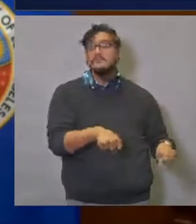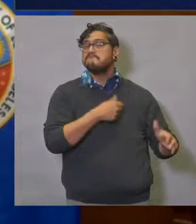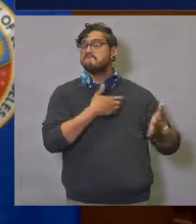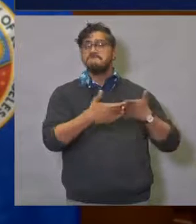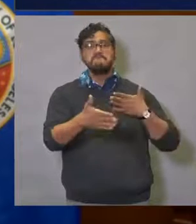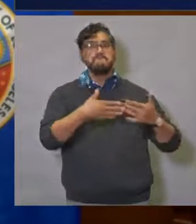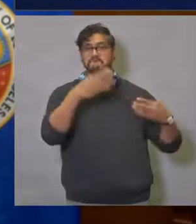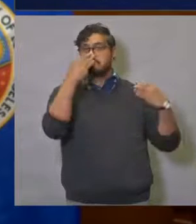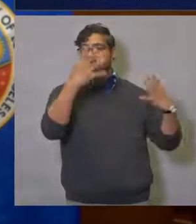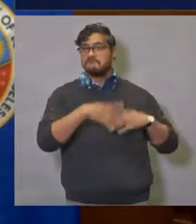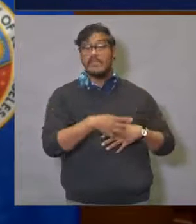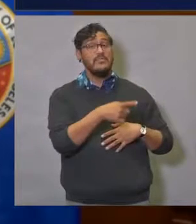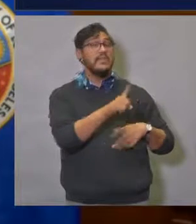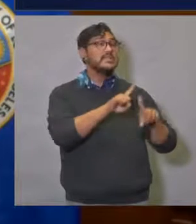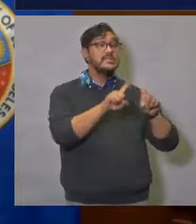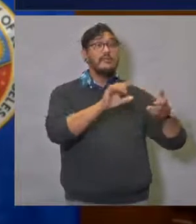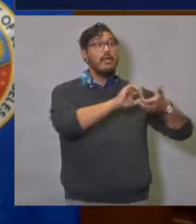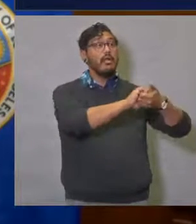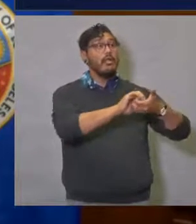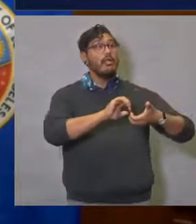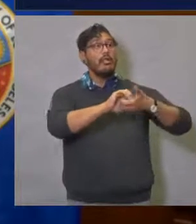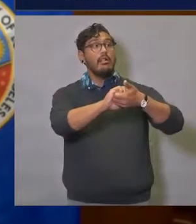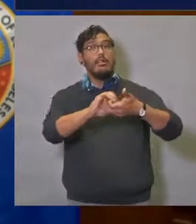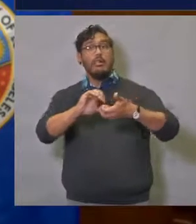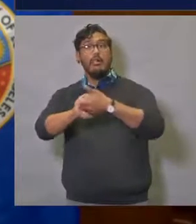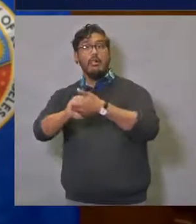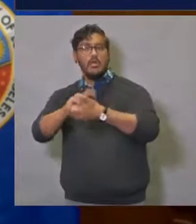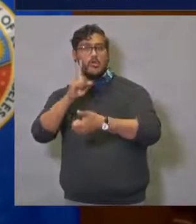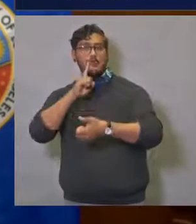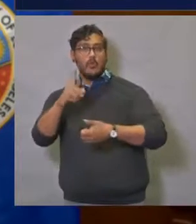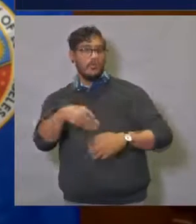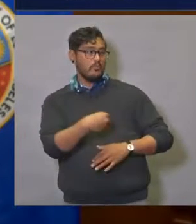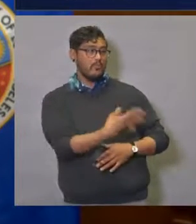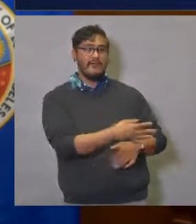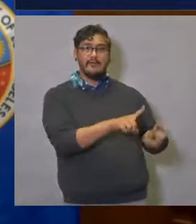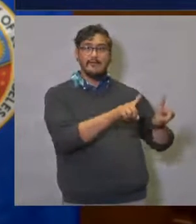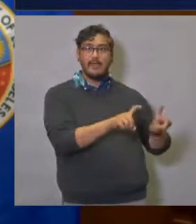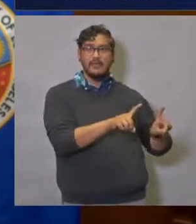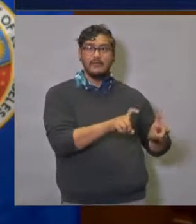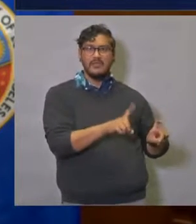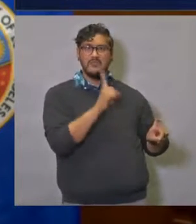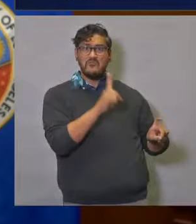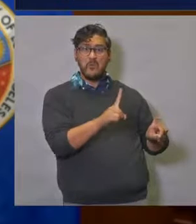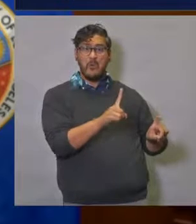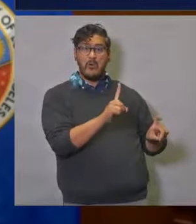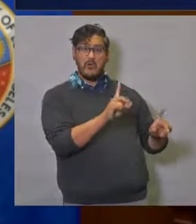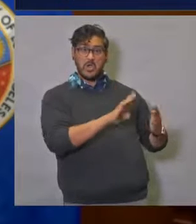THEY'VE PARTNERED WITH THE AND